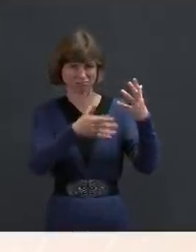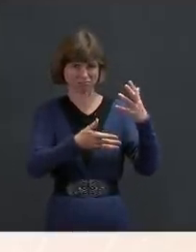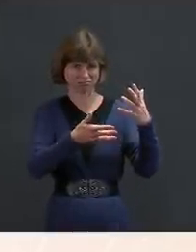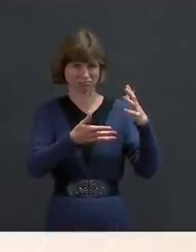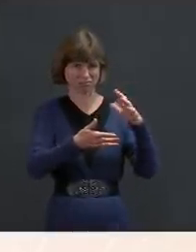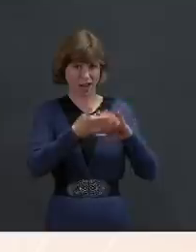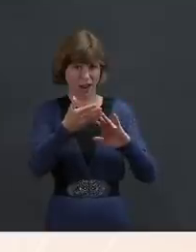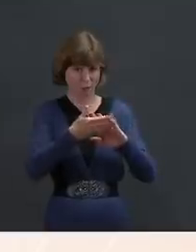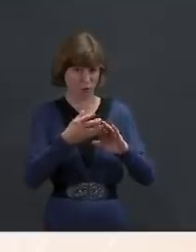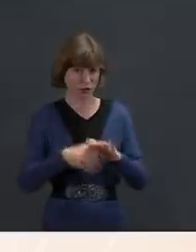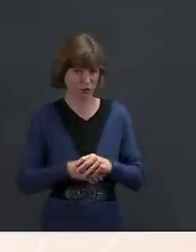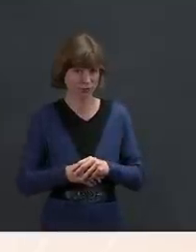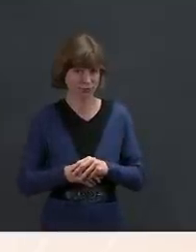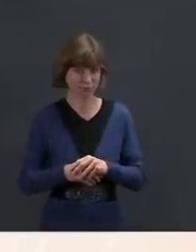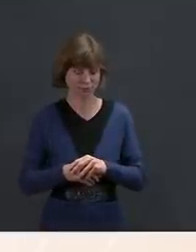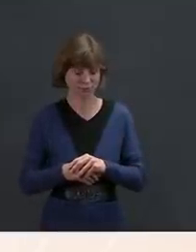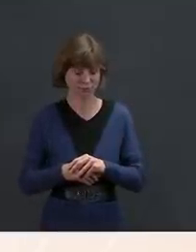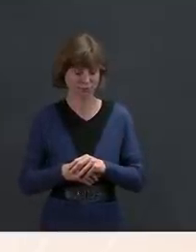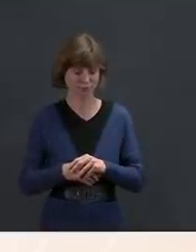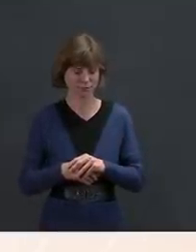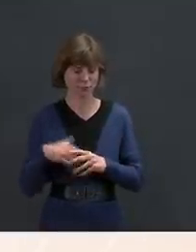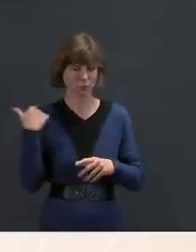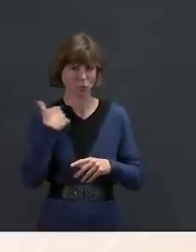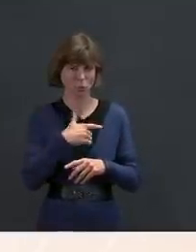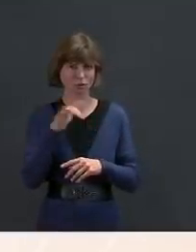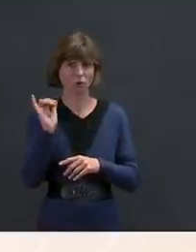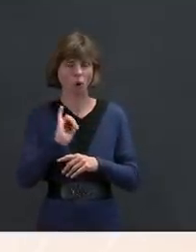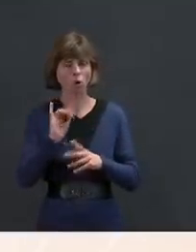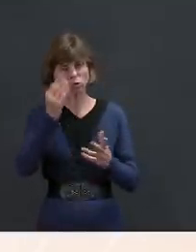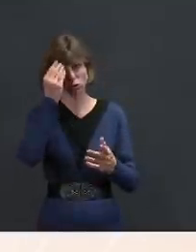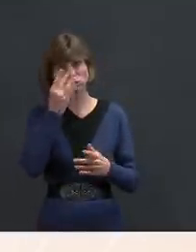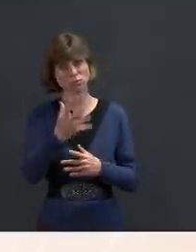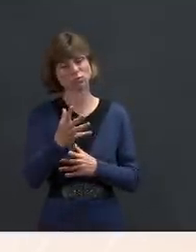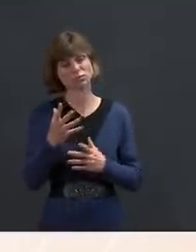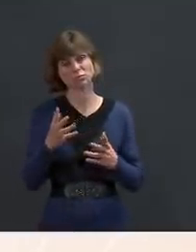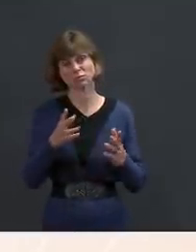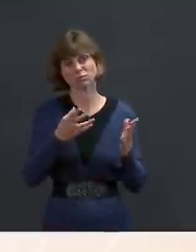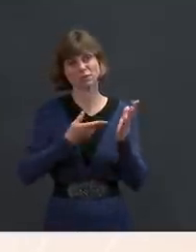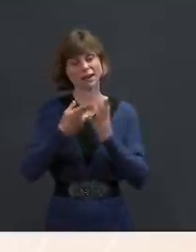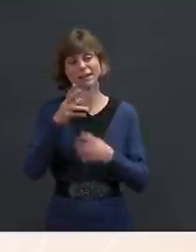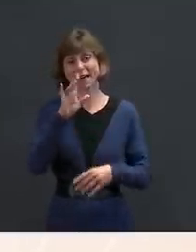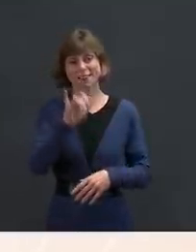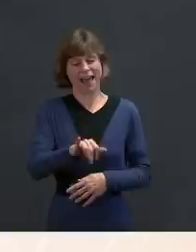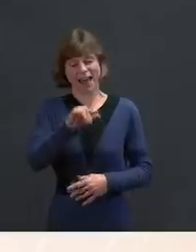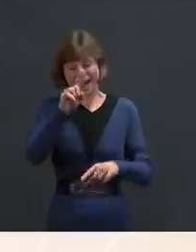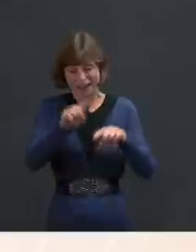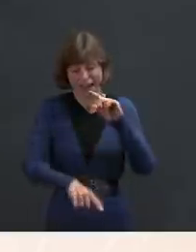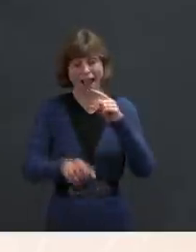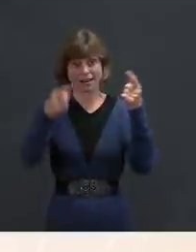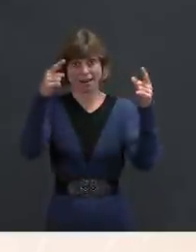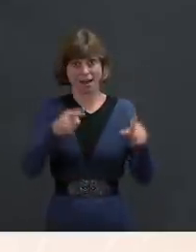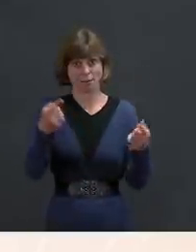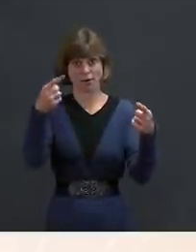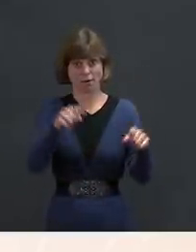and candidly, through diplomatic channels, that this absolutely can never happen again, that our relationship will be different